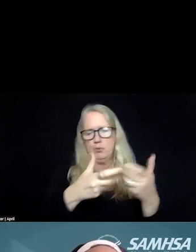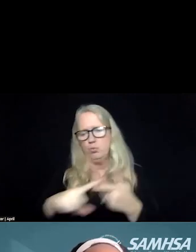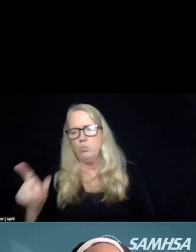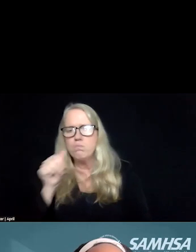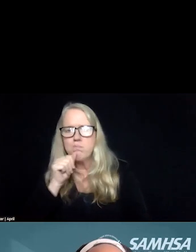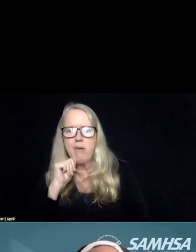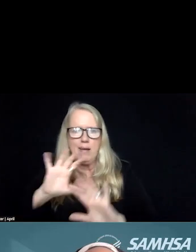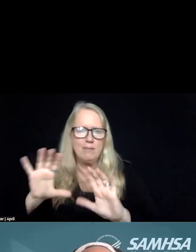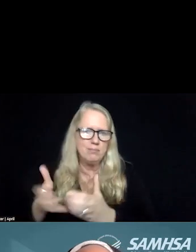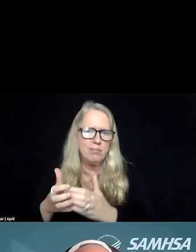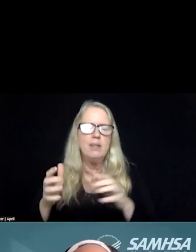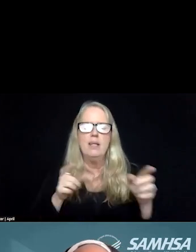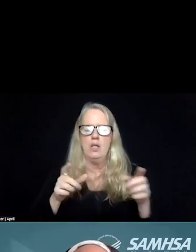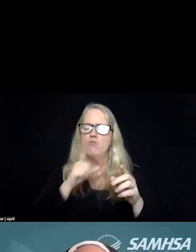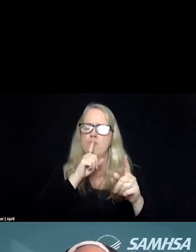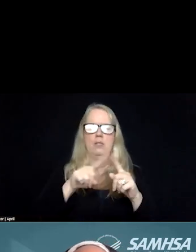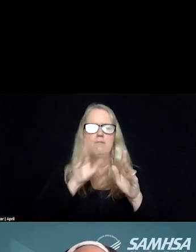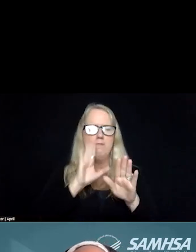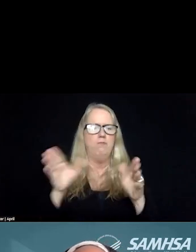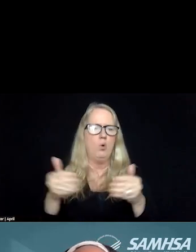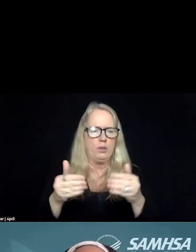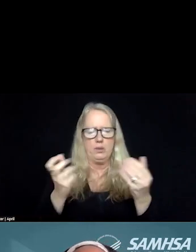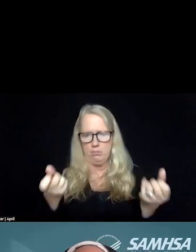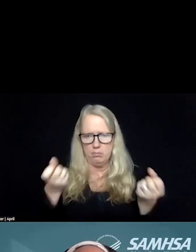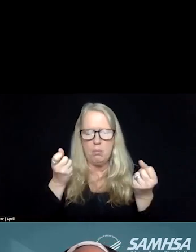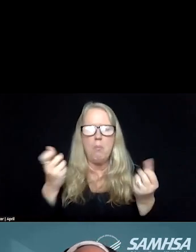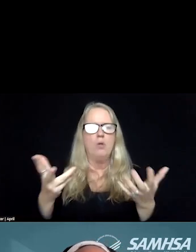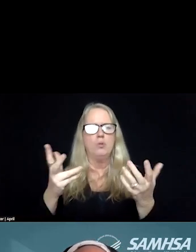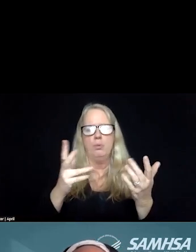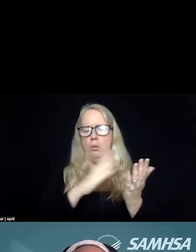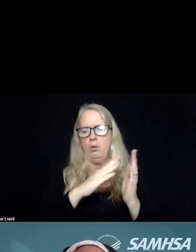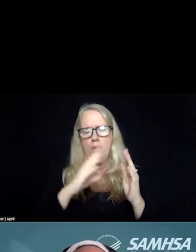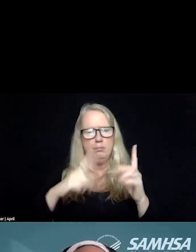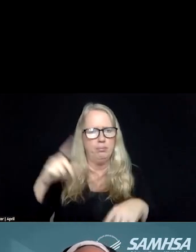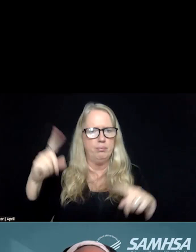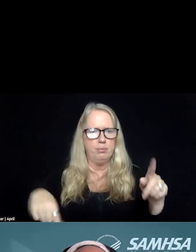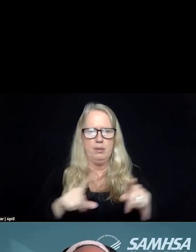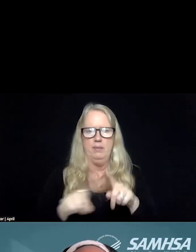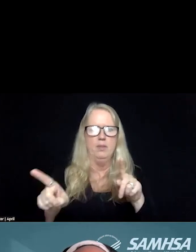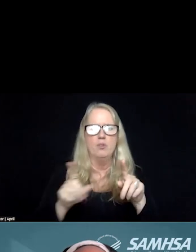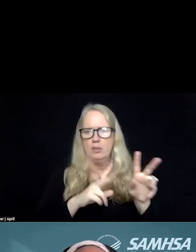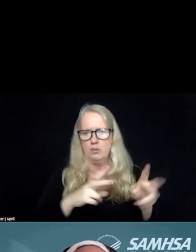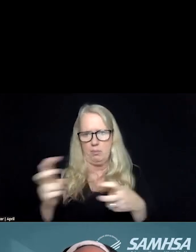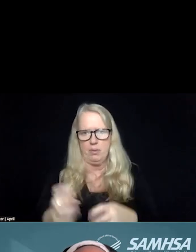SECTOR, BUT FOCUSING ON THE MULTIPLE ARRAY THAT THESE TOPICS -- NEXT SLIDE.